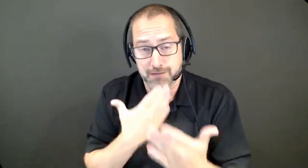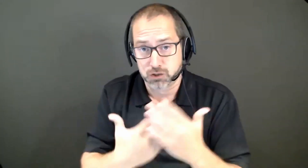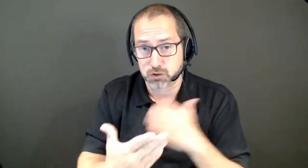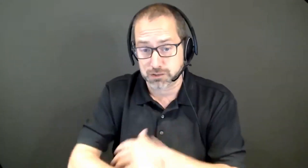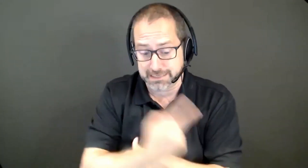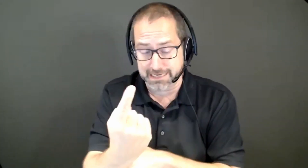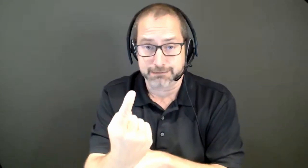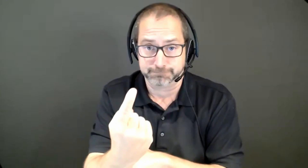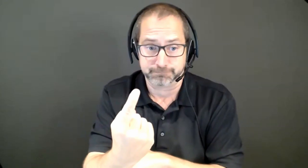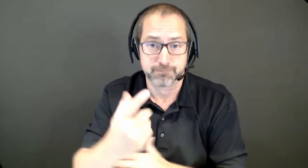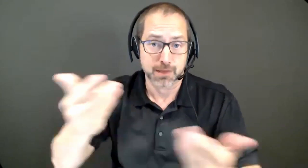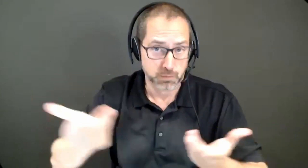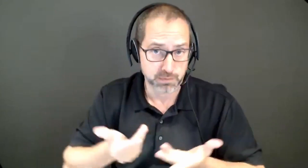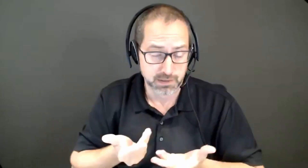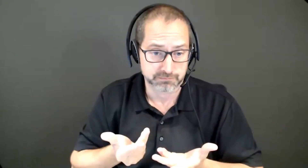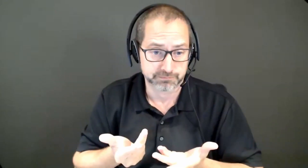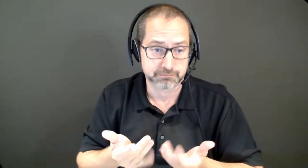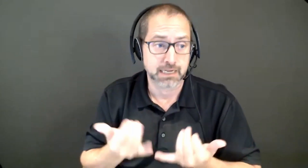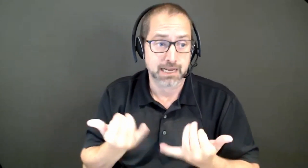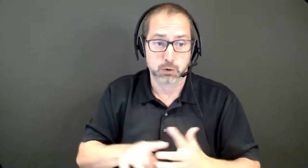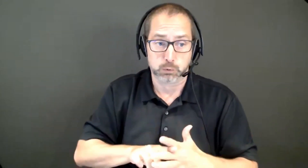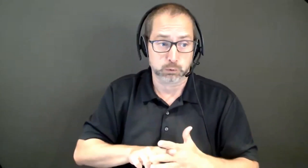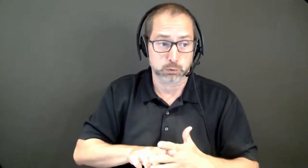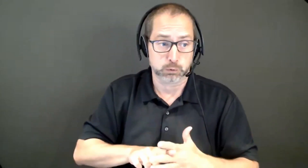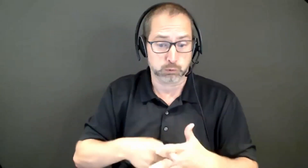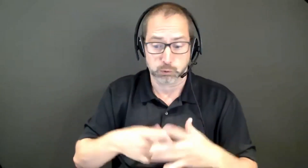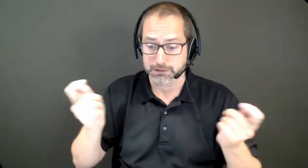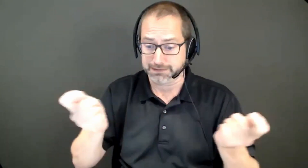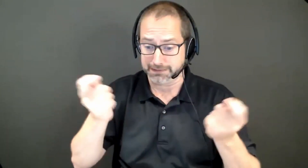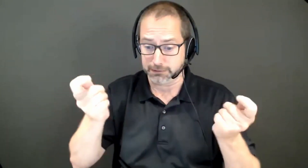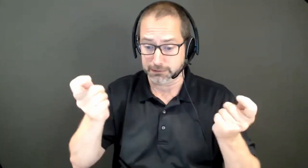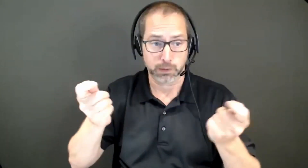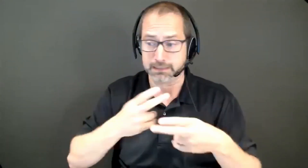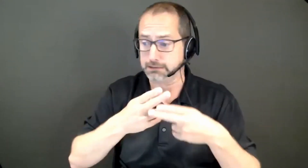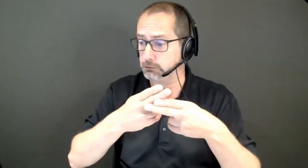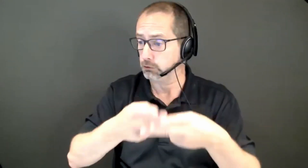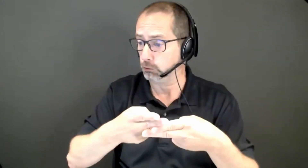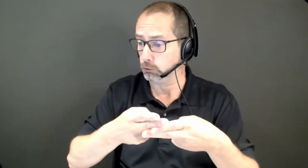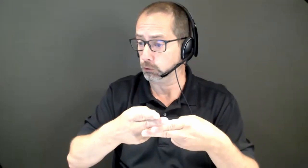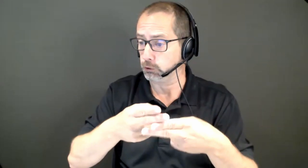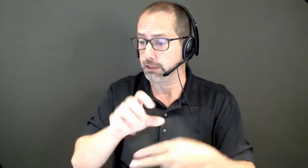The ceremony that I am about to do is called a smudging. Not sure if everyone is aware